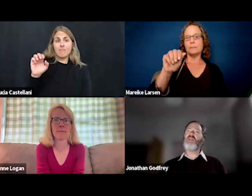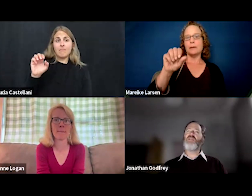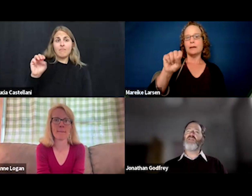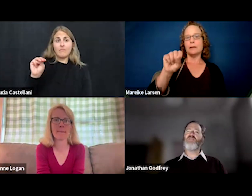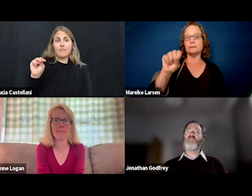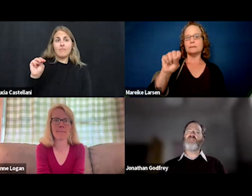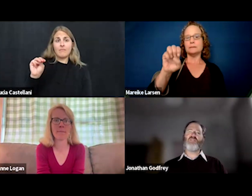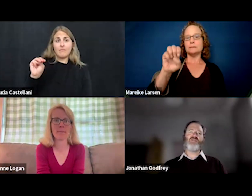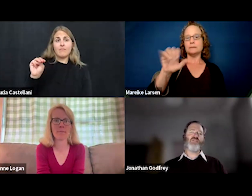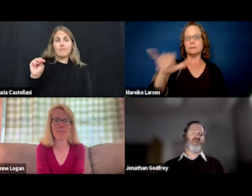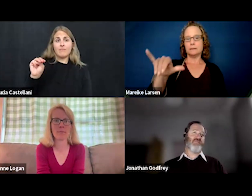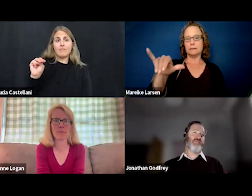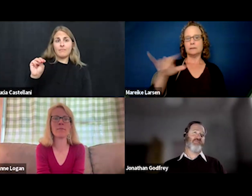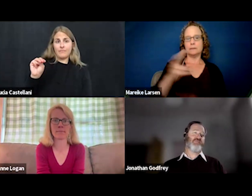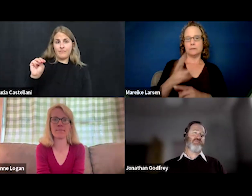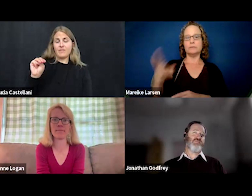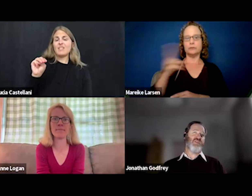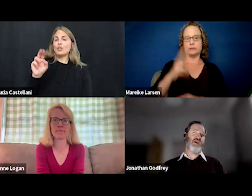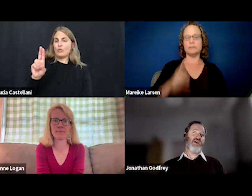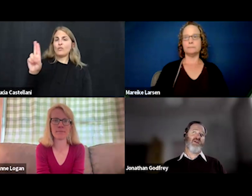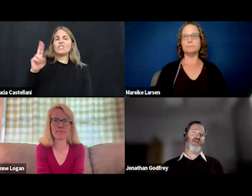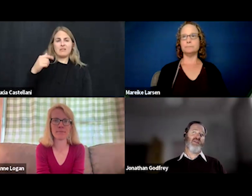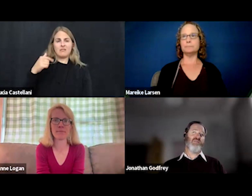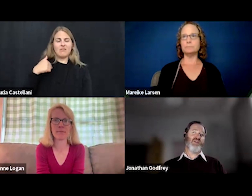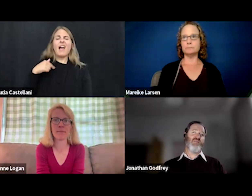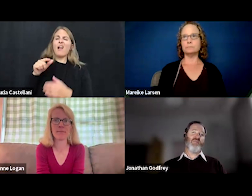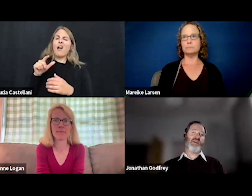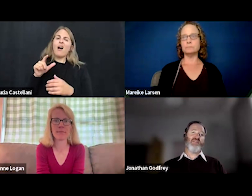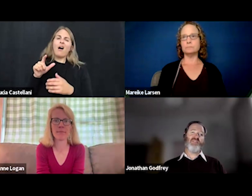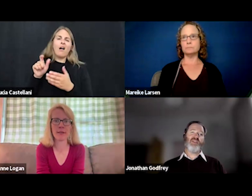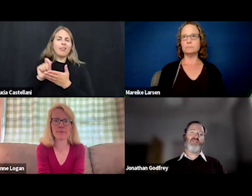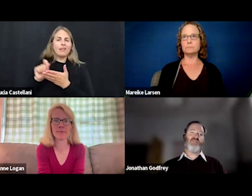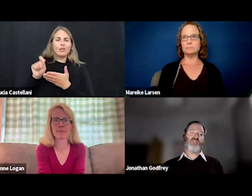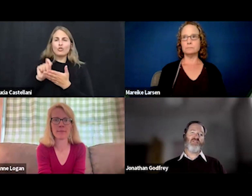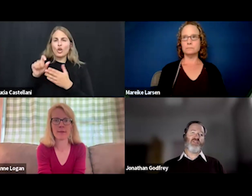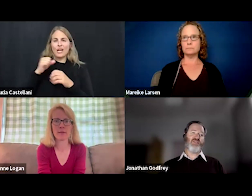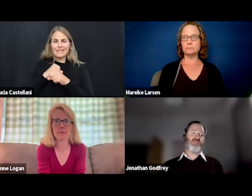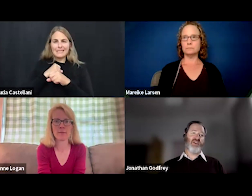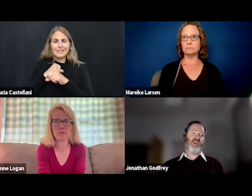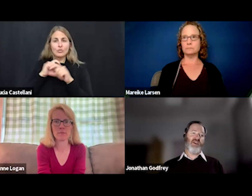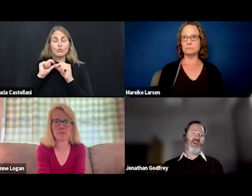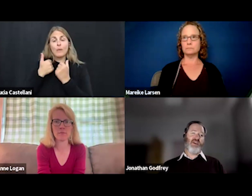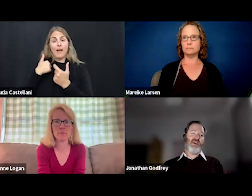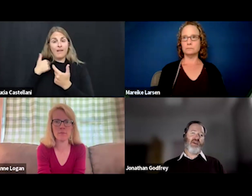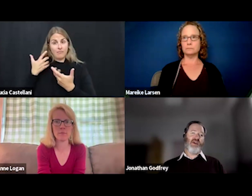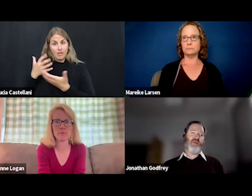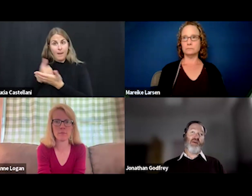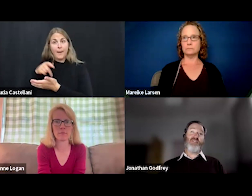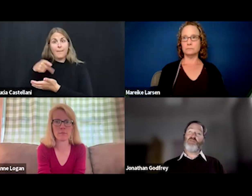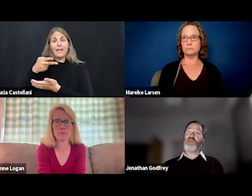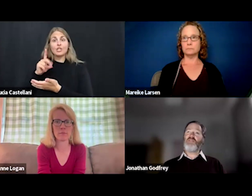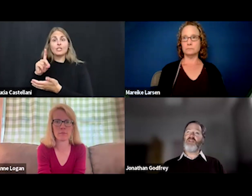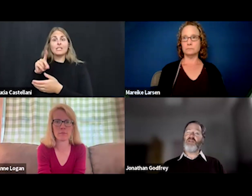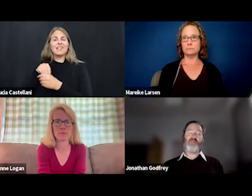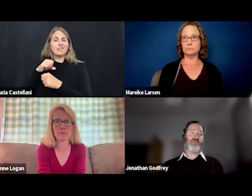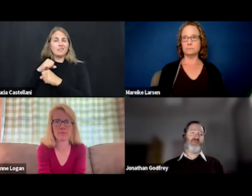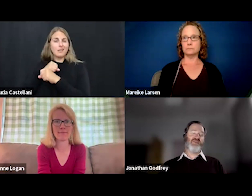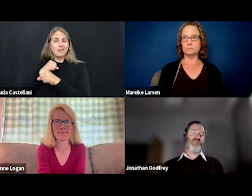in the Statistics group. I completed my PhD in statistics about 20 years ago.